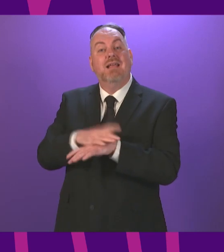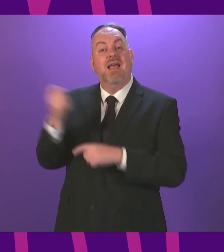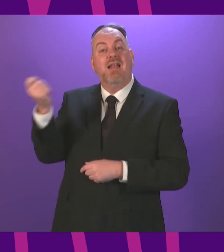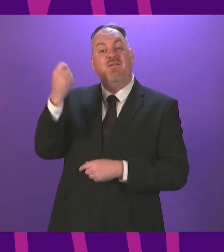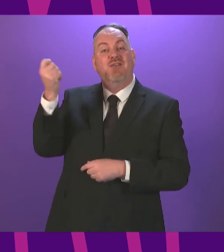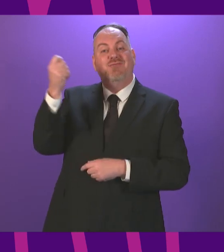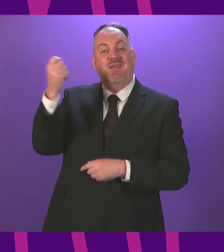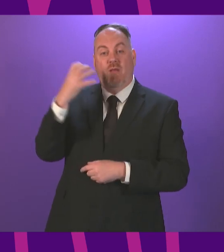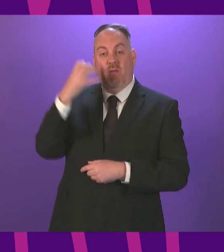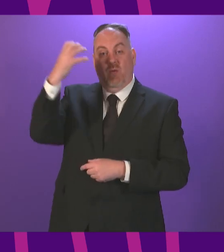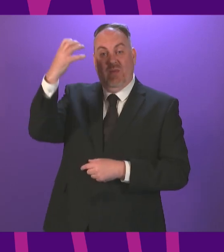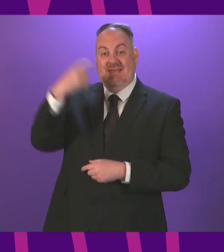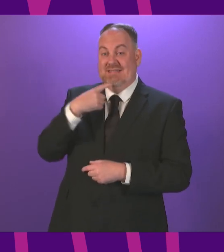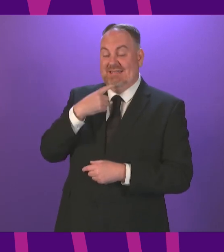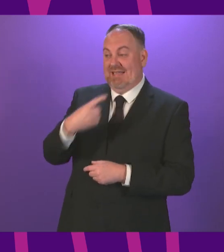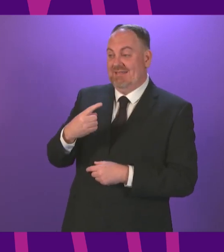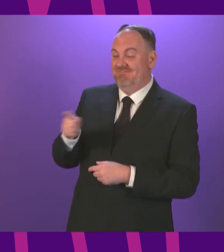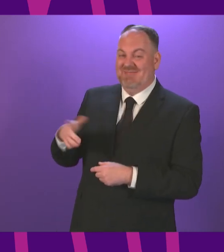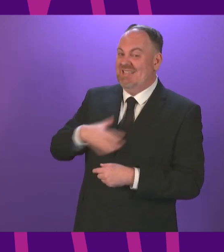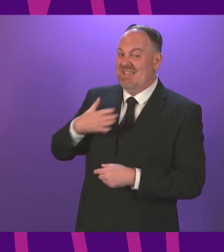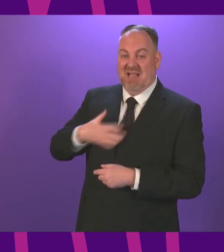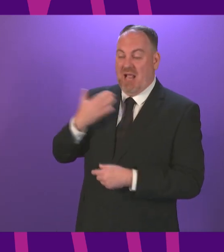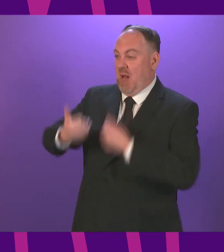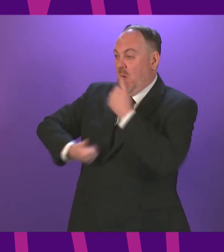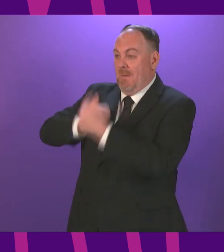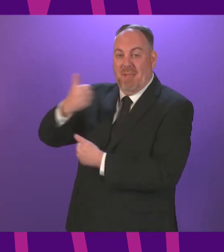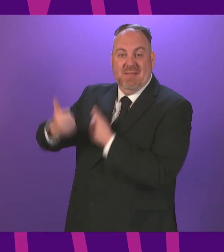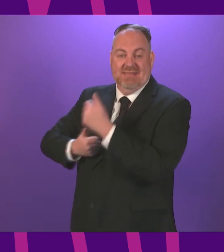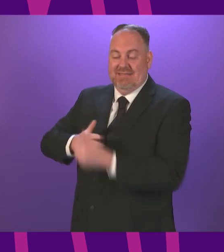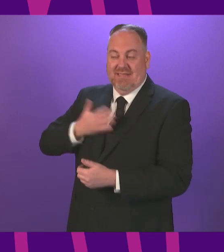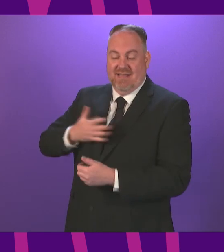so he would probably hate all the fuss. However, to have achieved all of that while undertaking